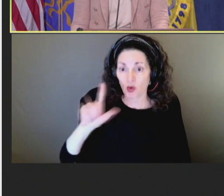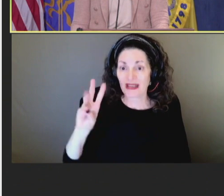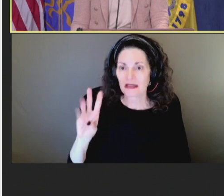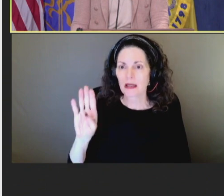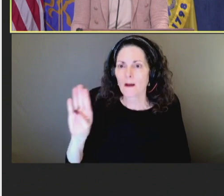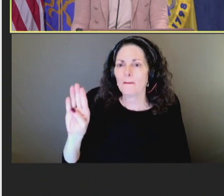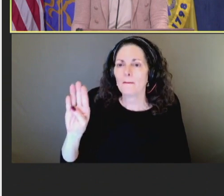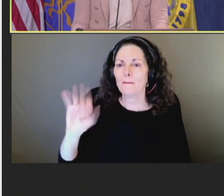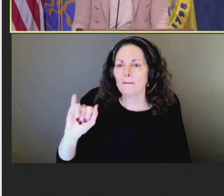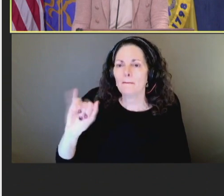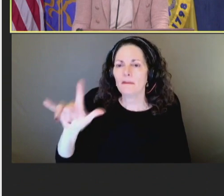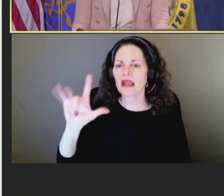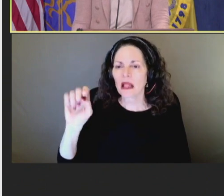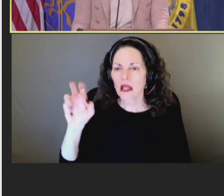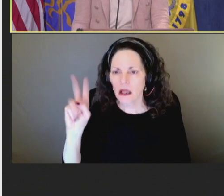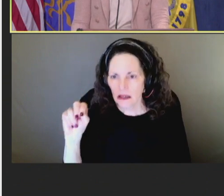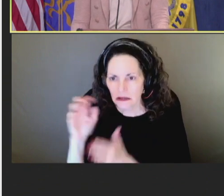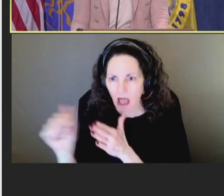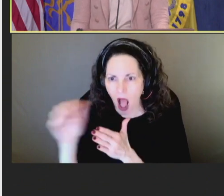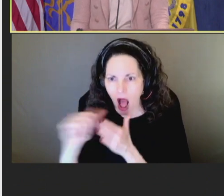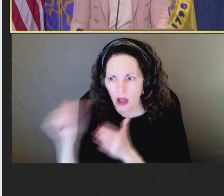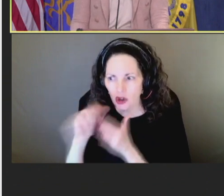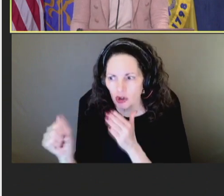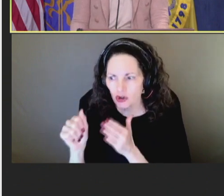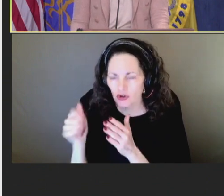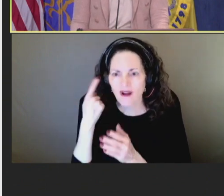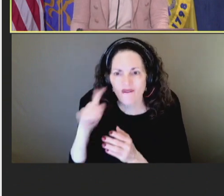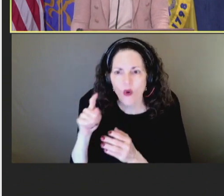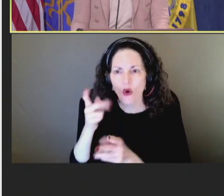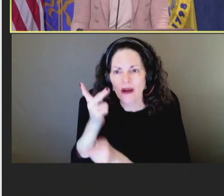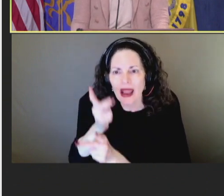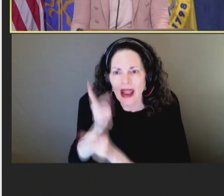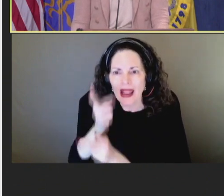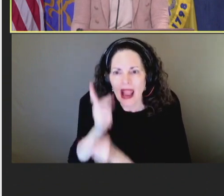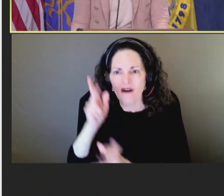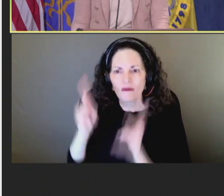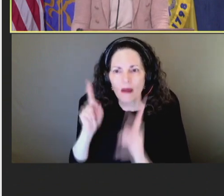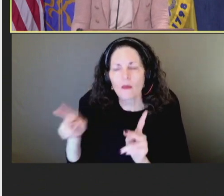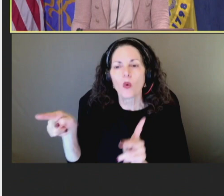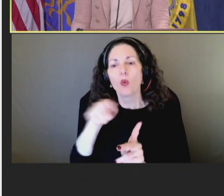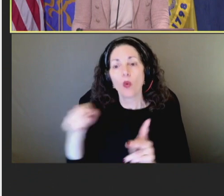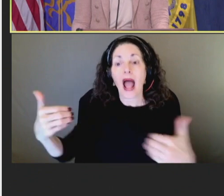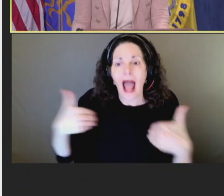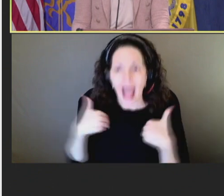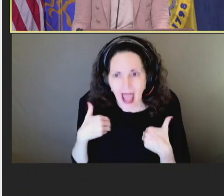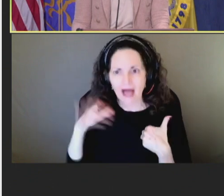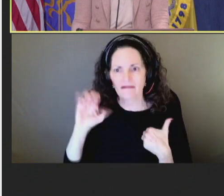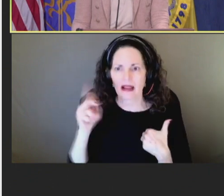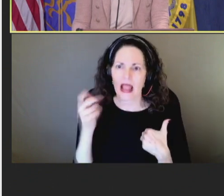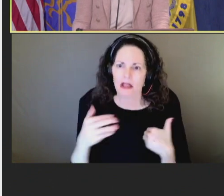alone annually. I've heard from these scientists that for less than $2 billion, and I padded that